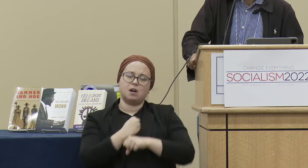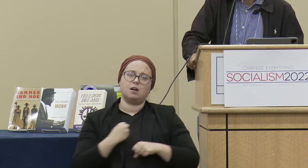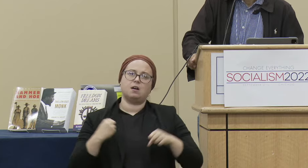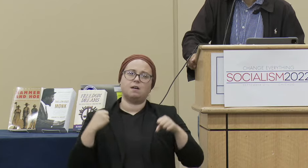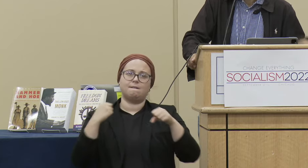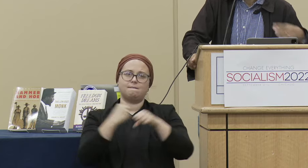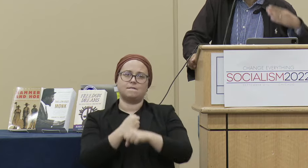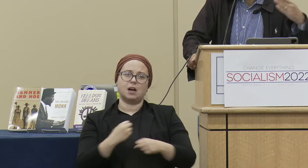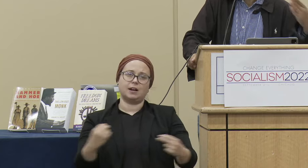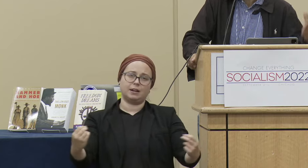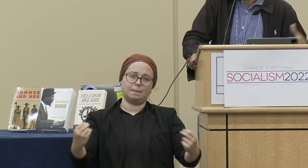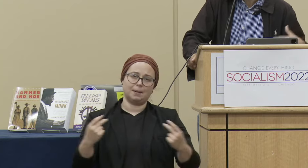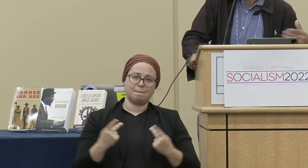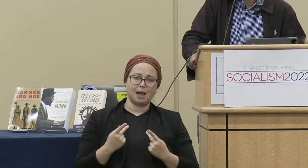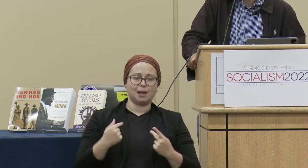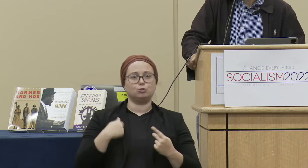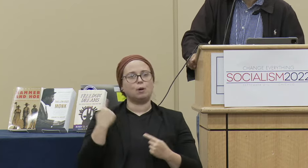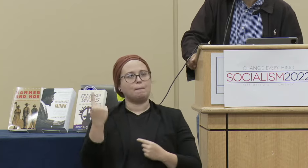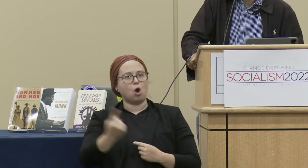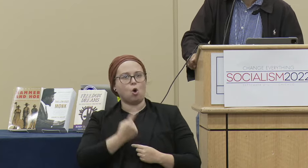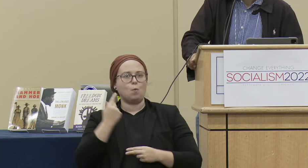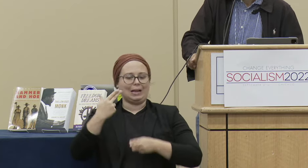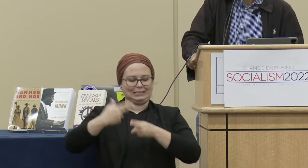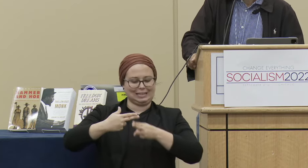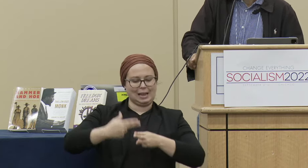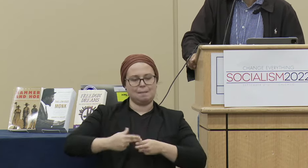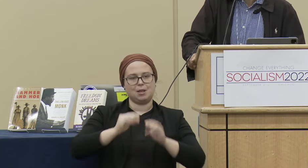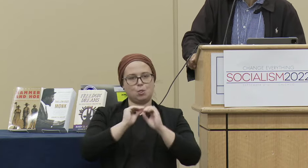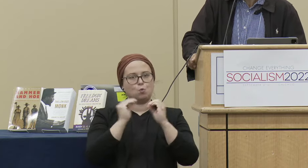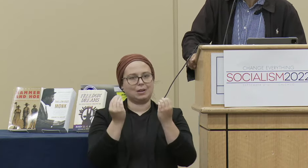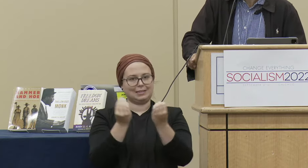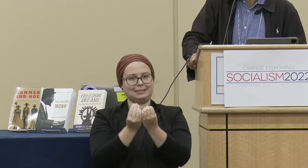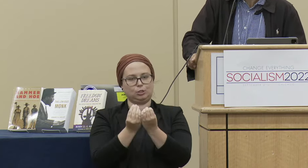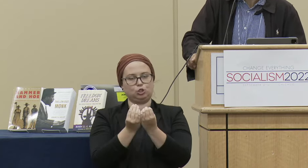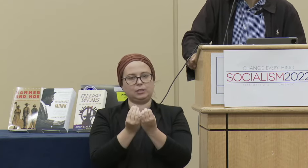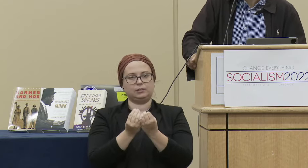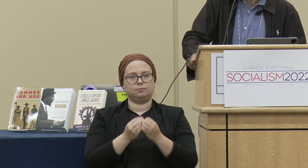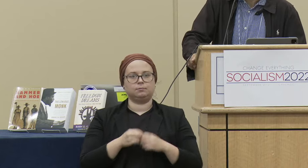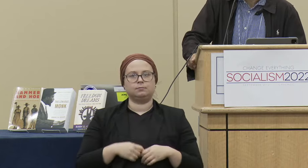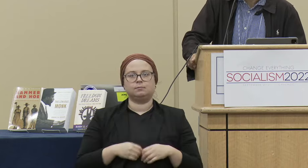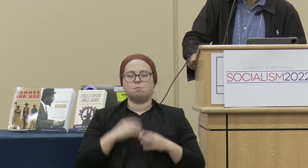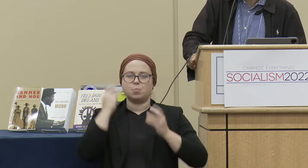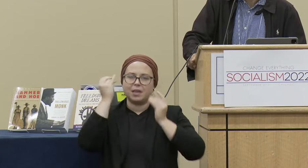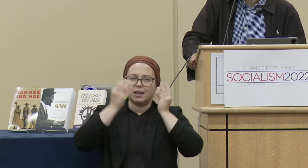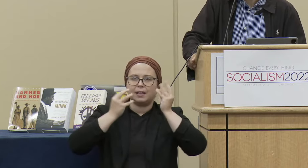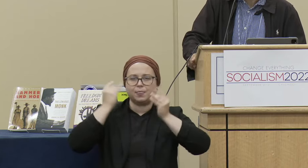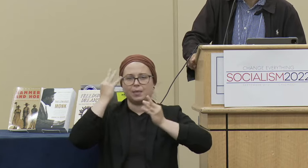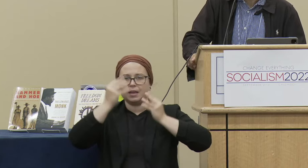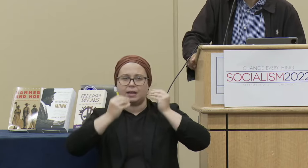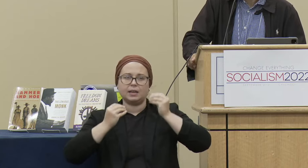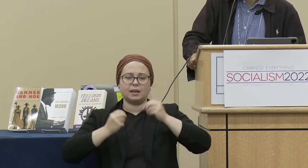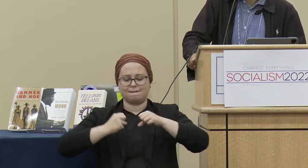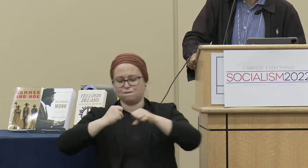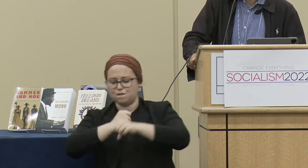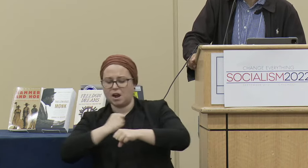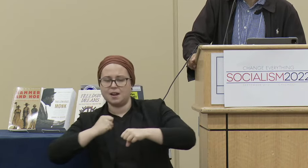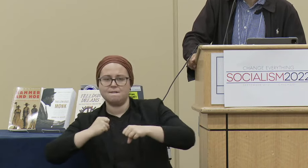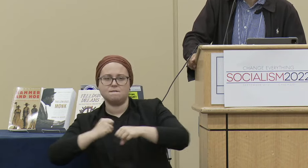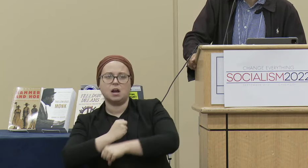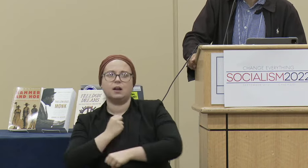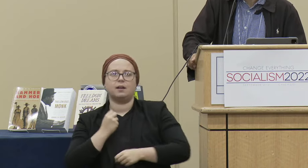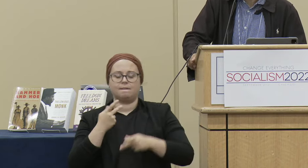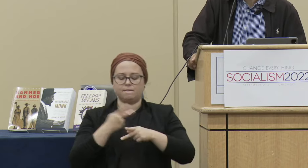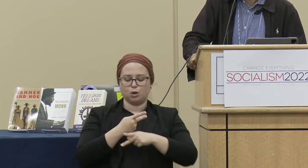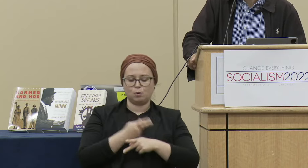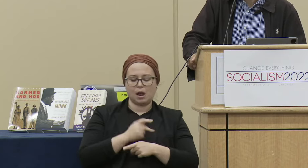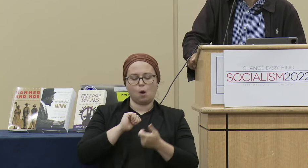fighting, coming back, which is why I'm always